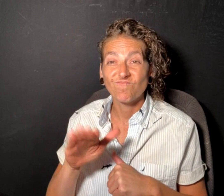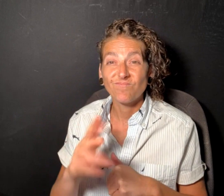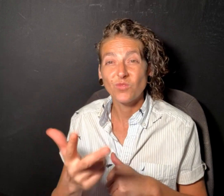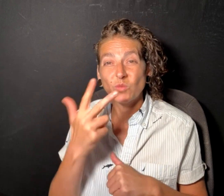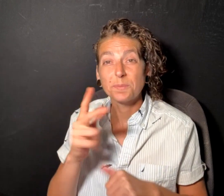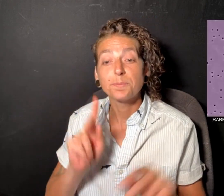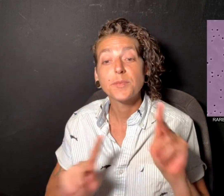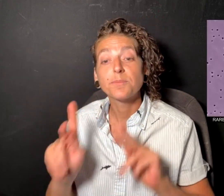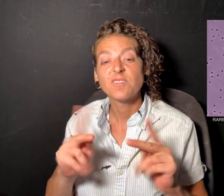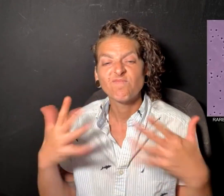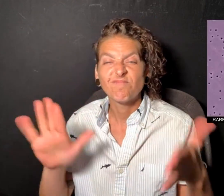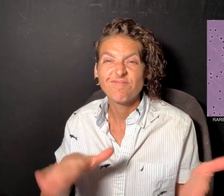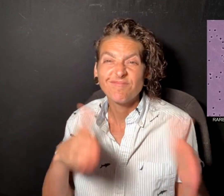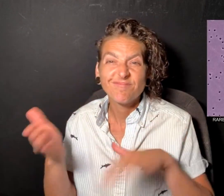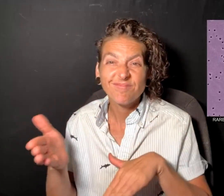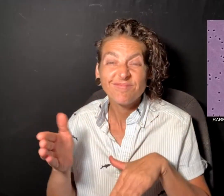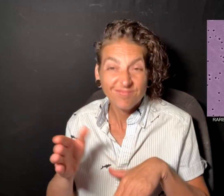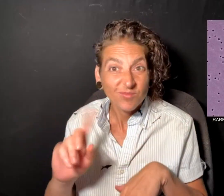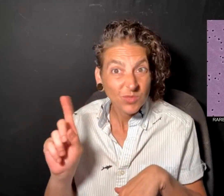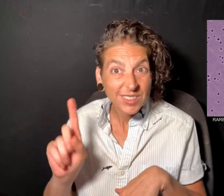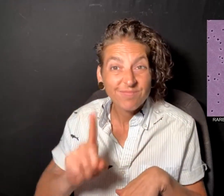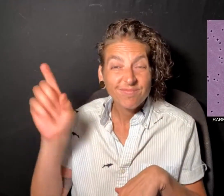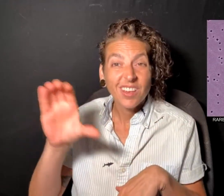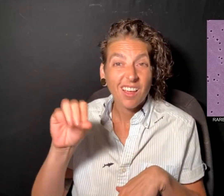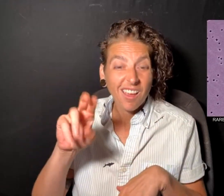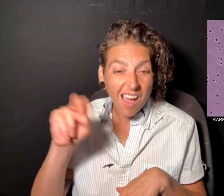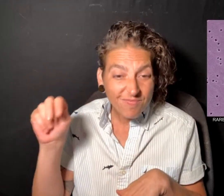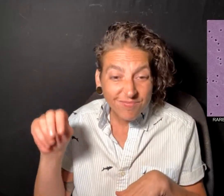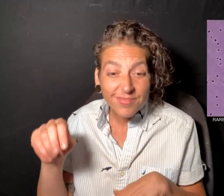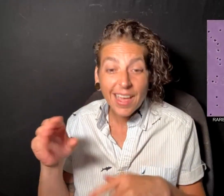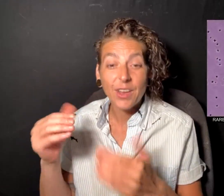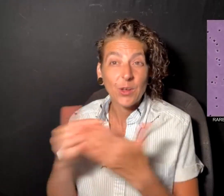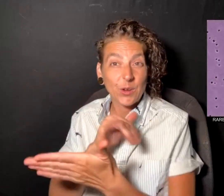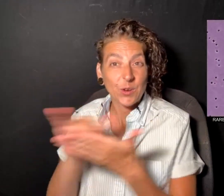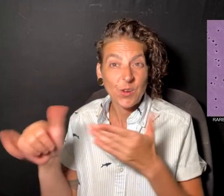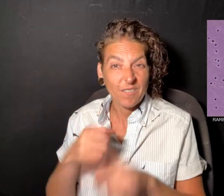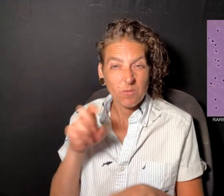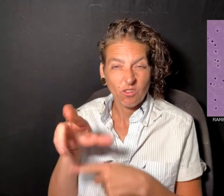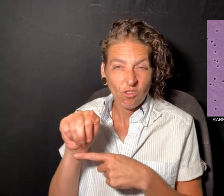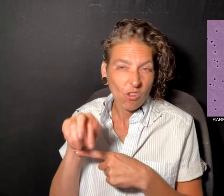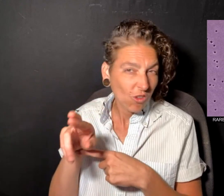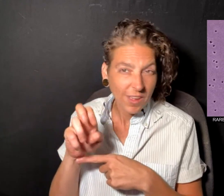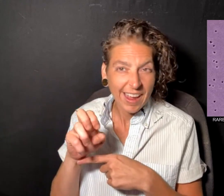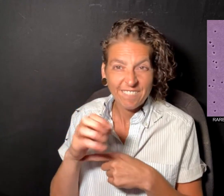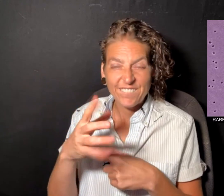People have died in Connecticut and New York from a rare flesh eating bacteria.